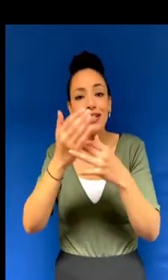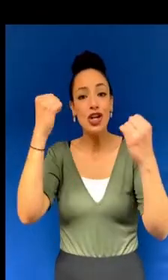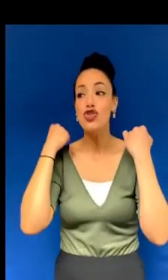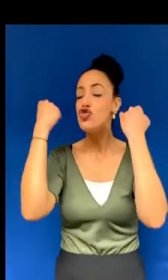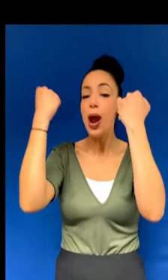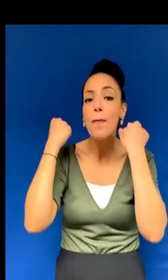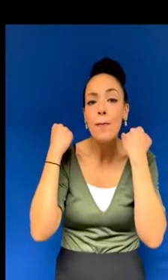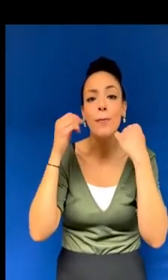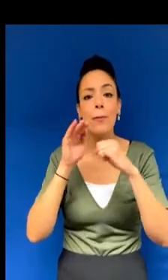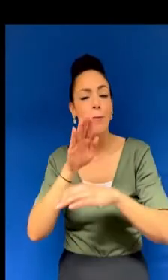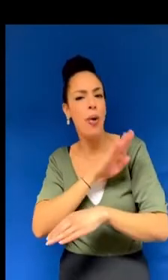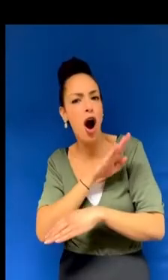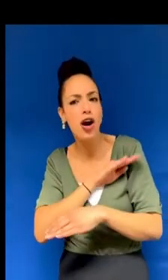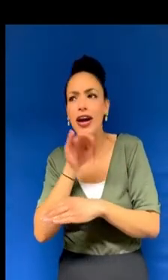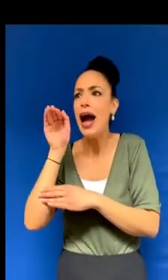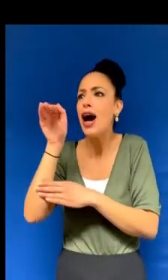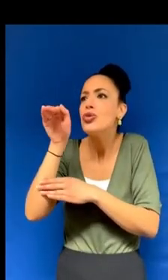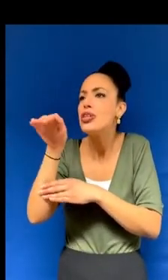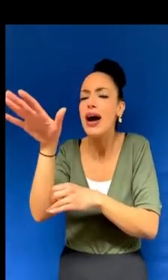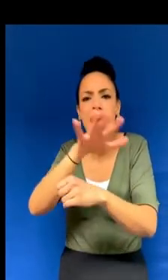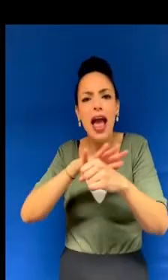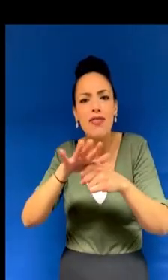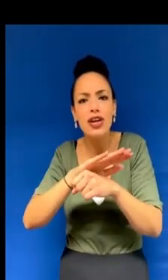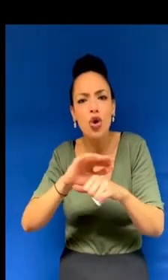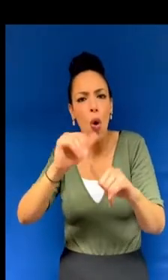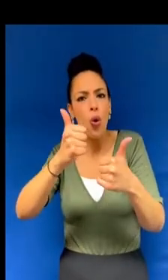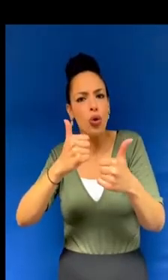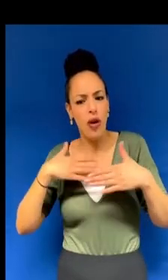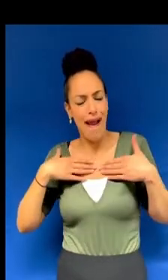to be had. But again those are social factors about who has the ability to exercise,